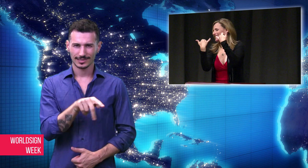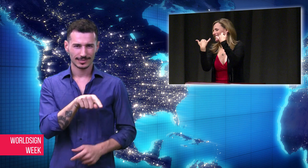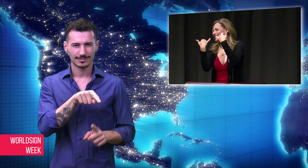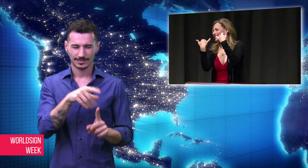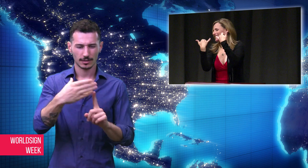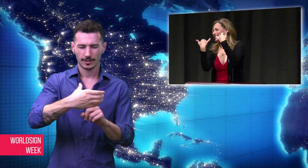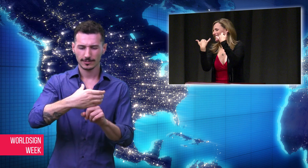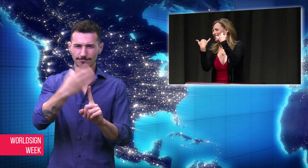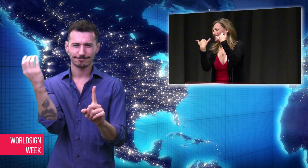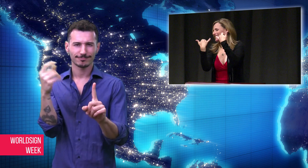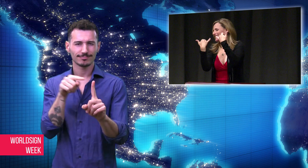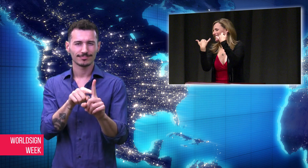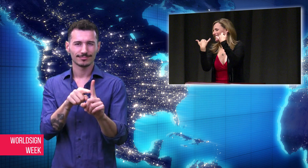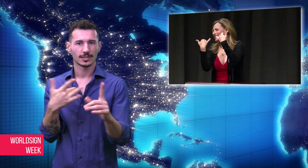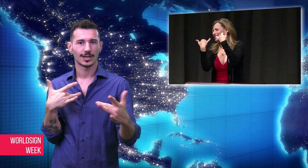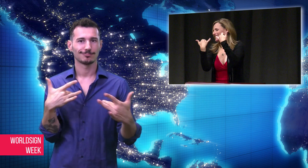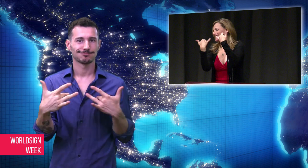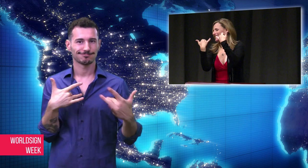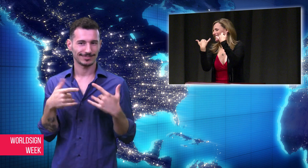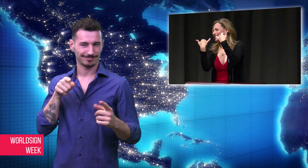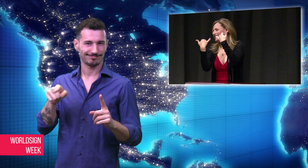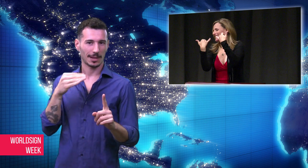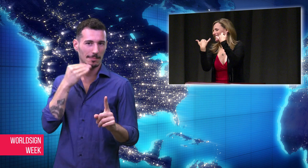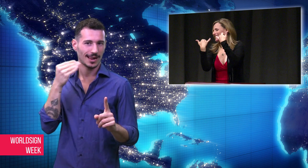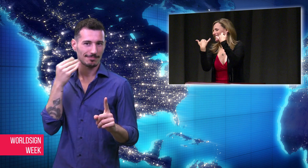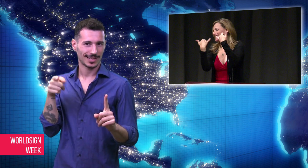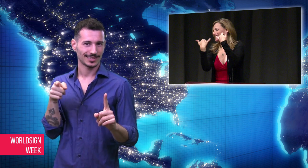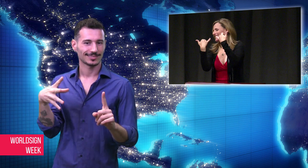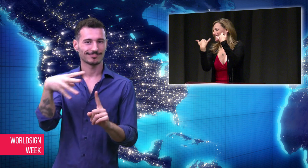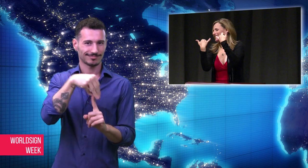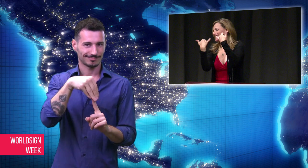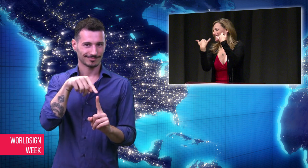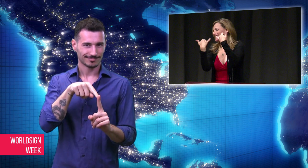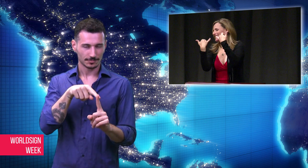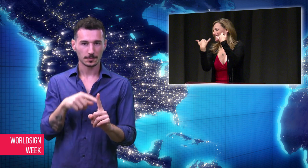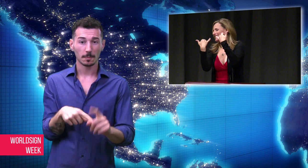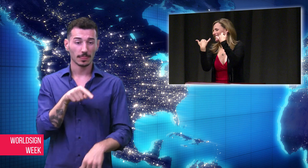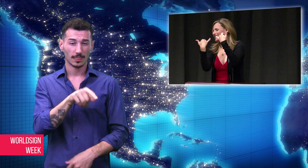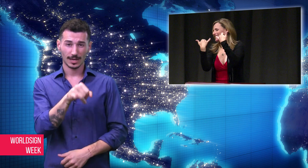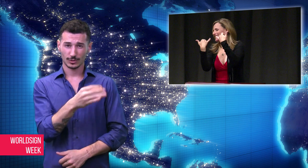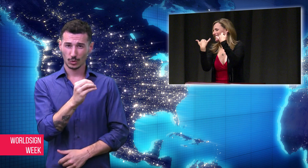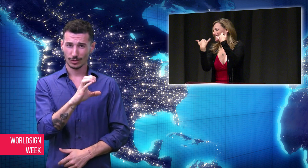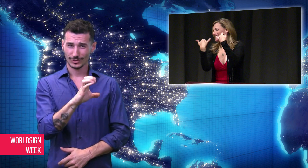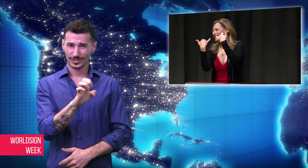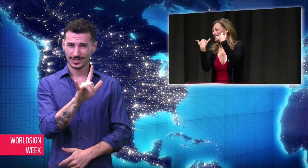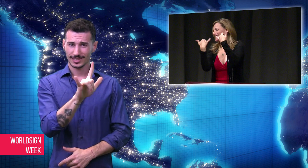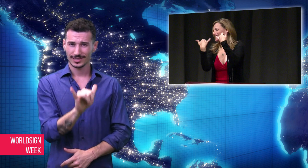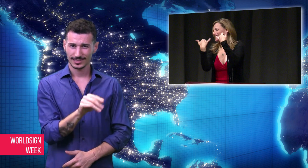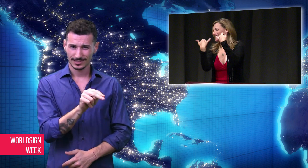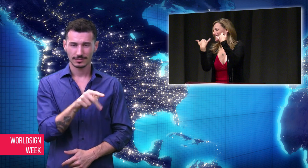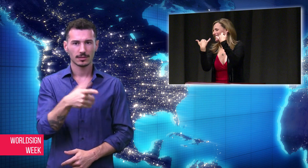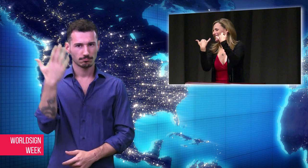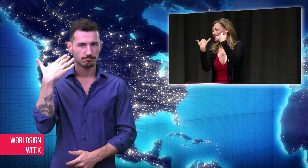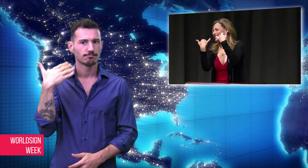drama about FBI recruits training at the Quantico base. Marlee tweeted about it.